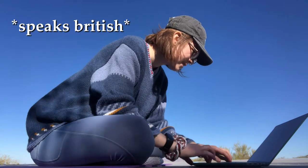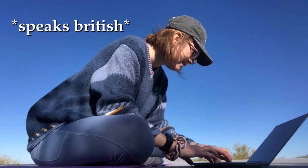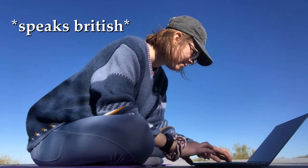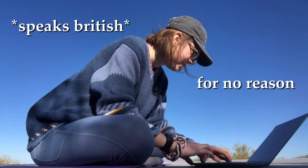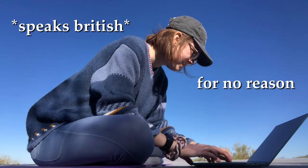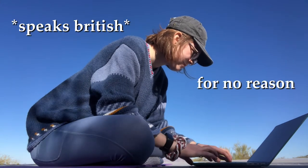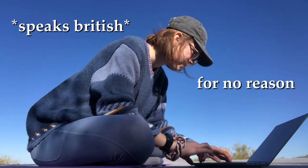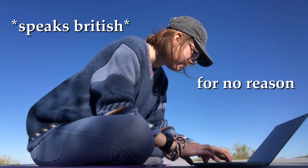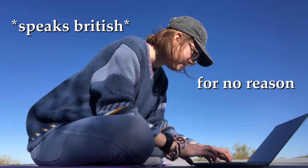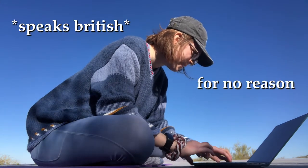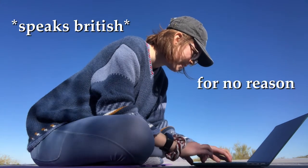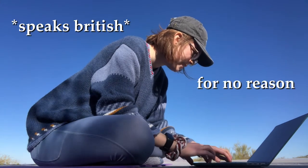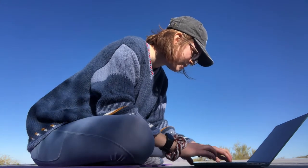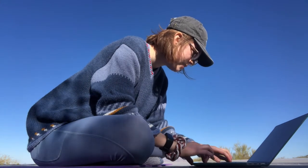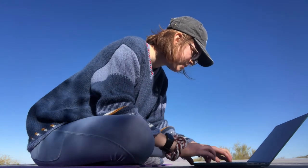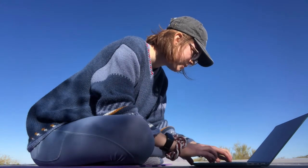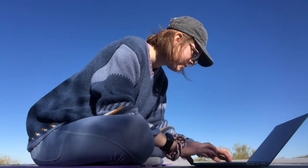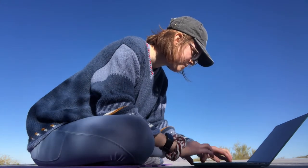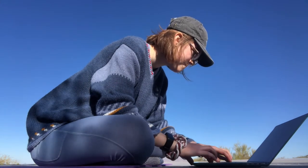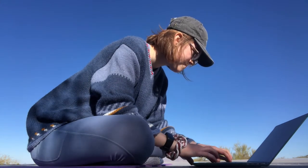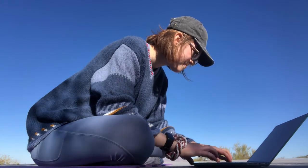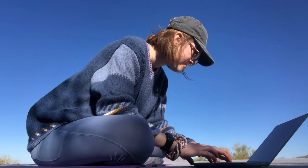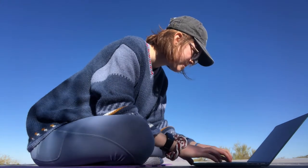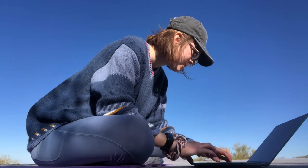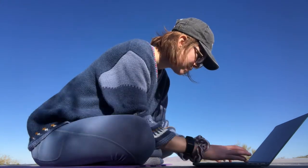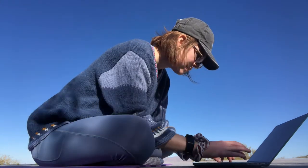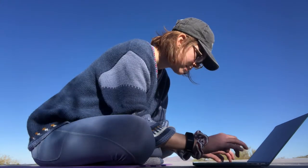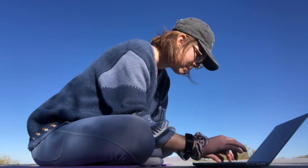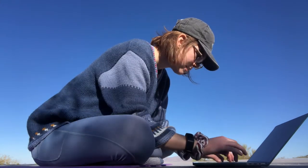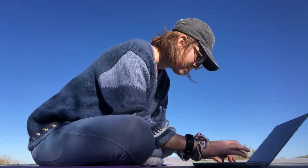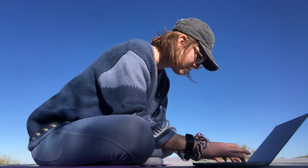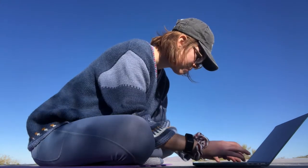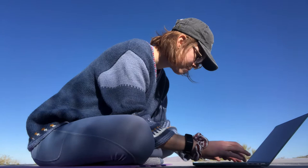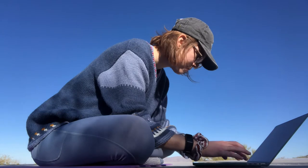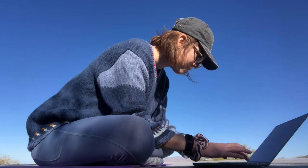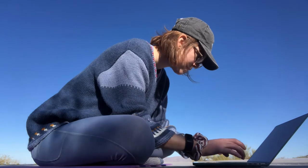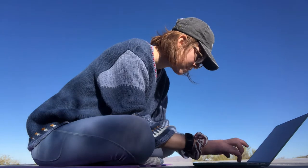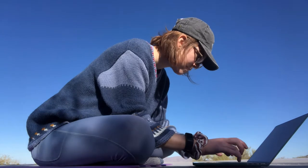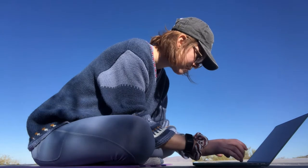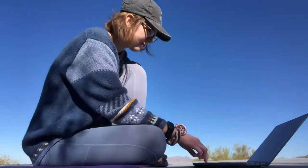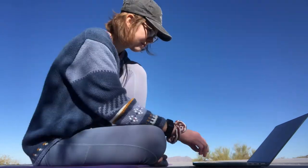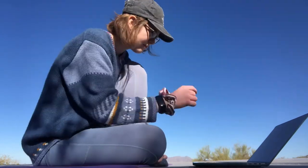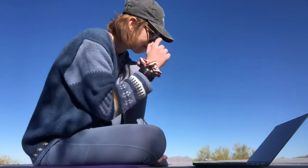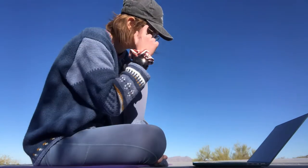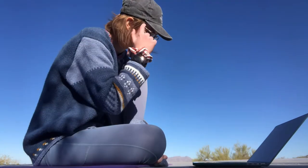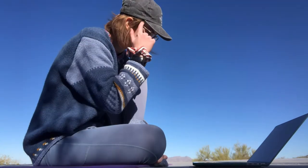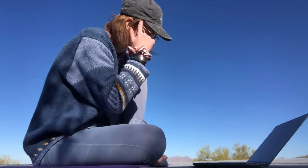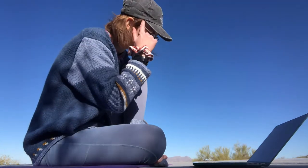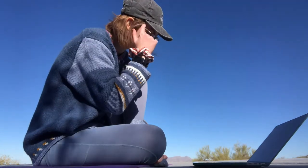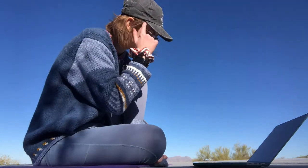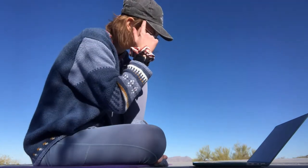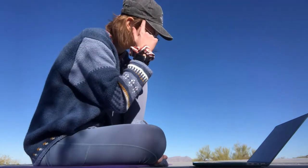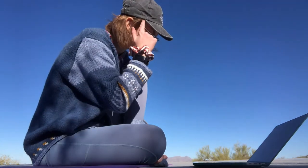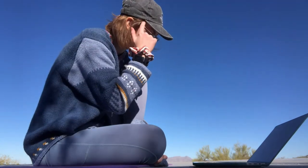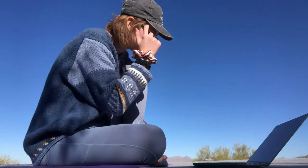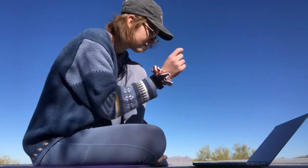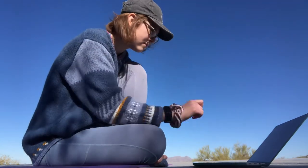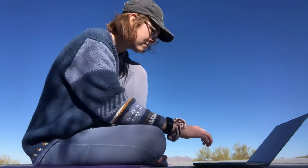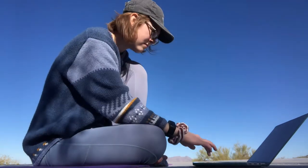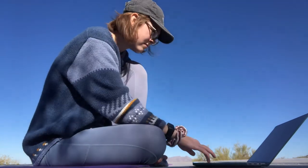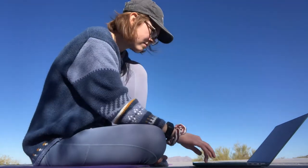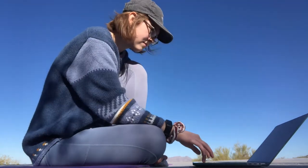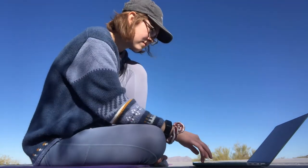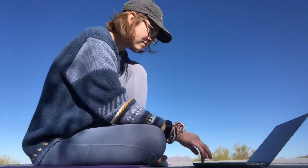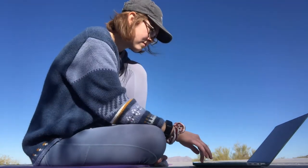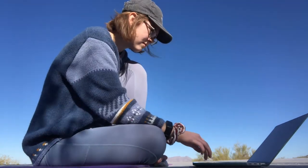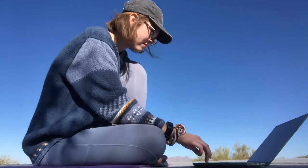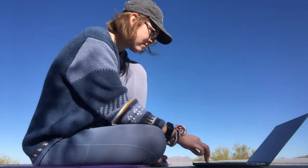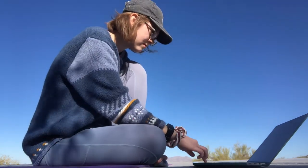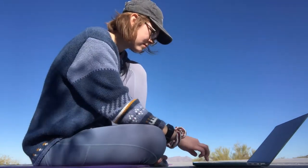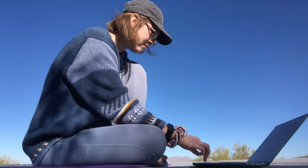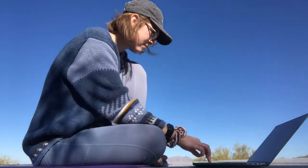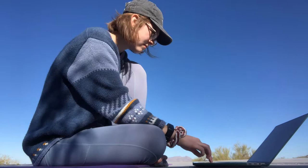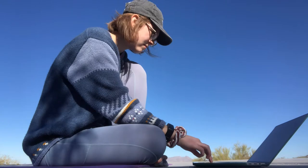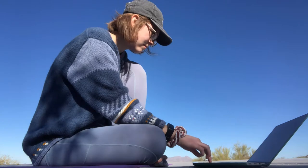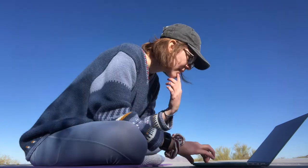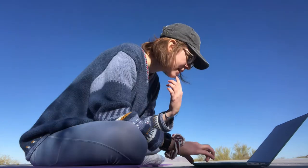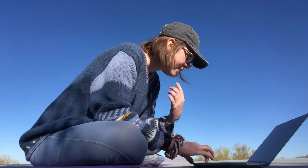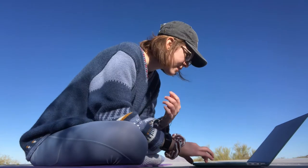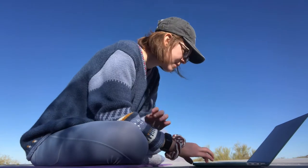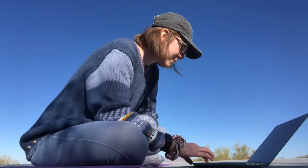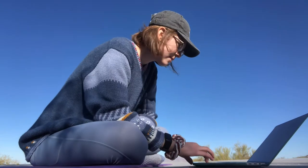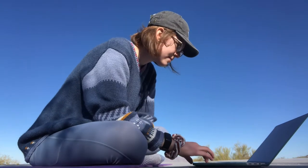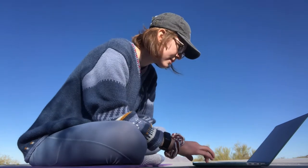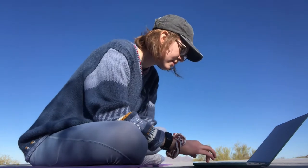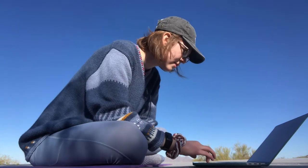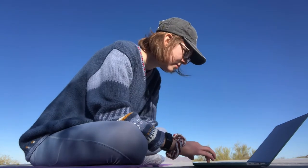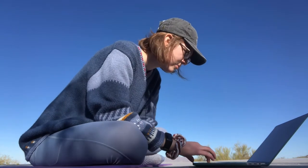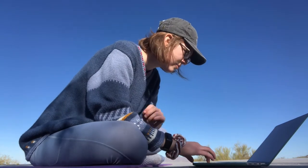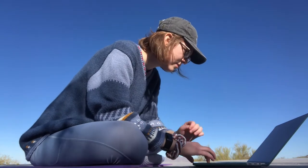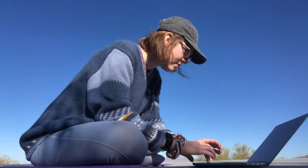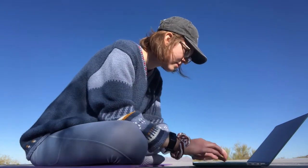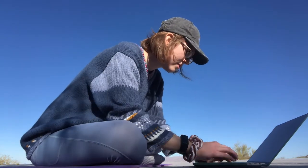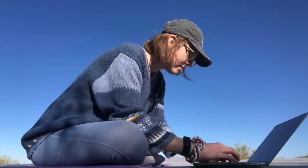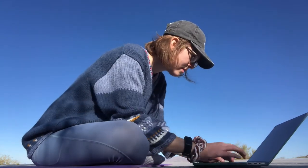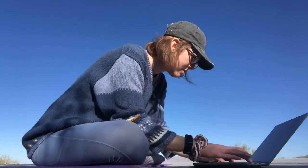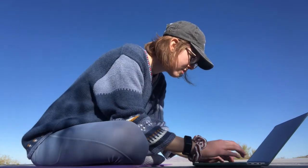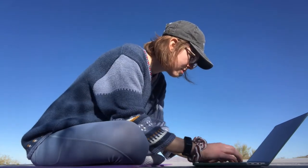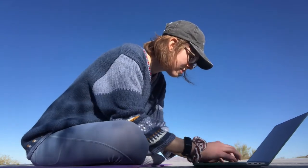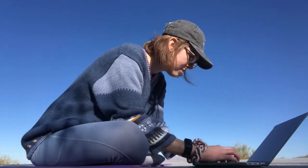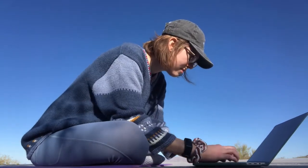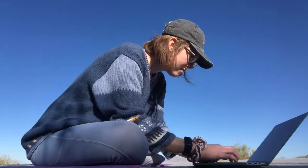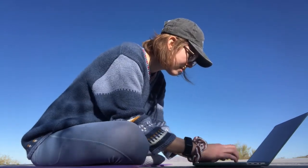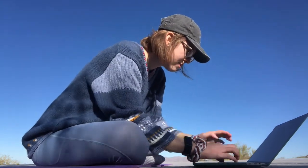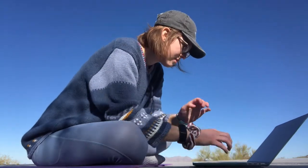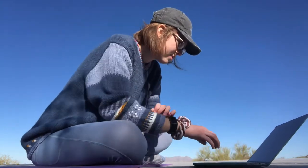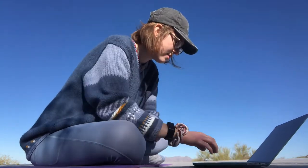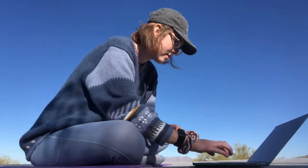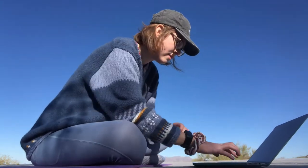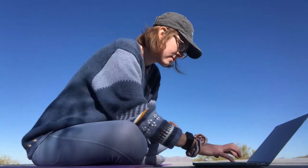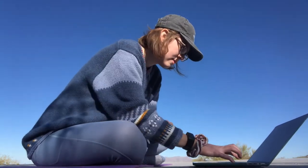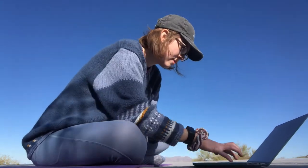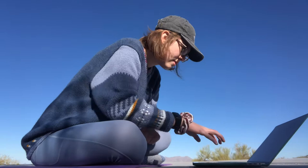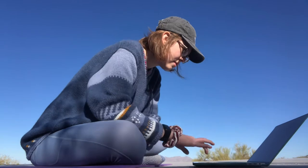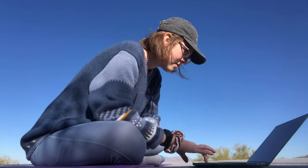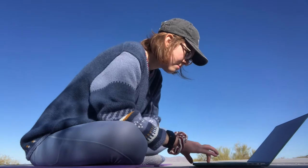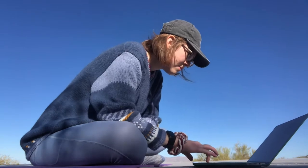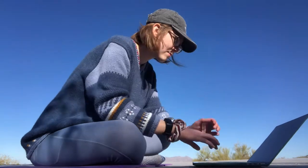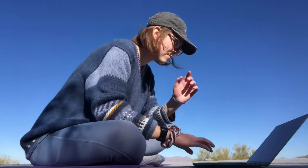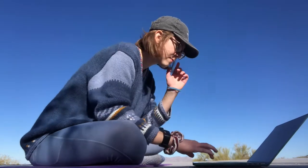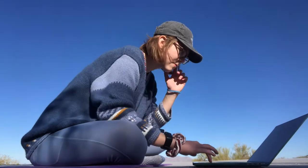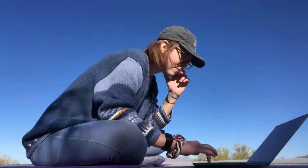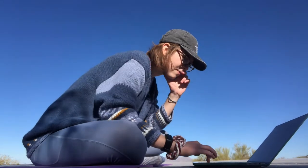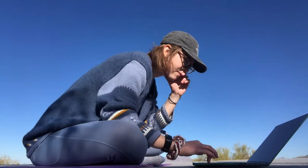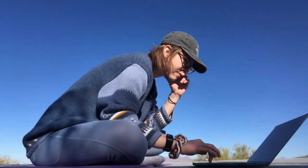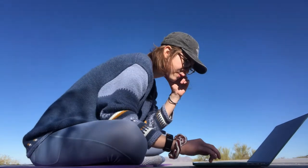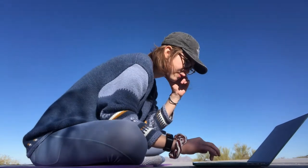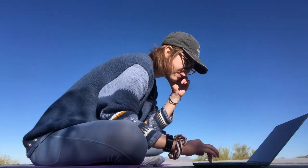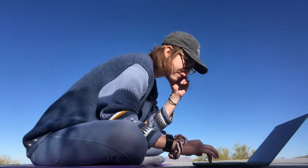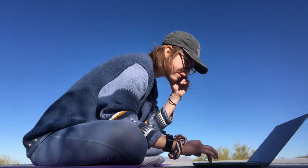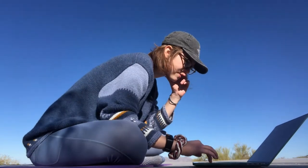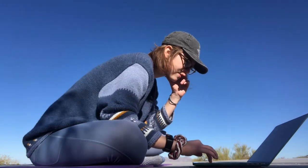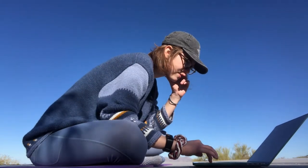all right so it's 10.05